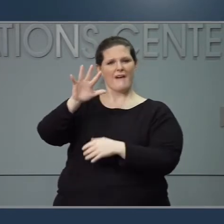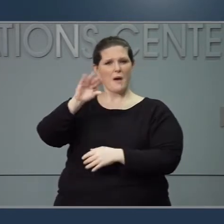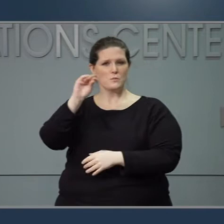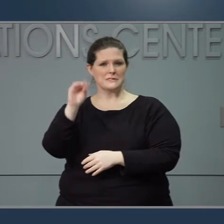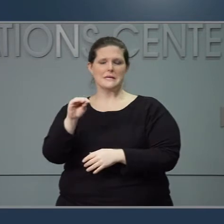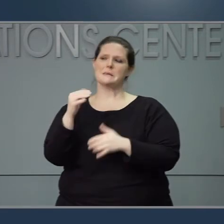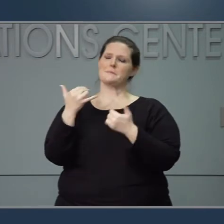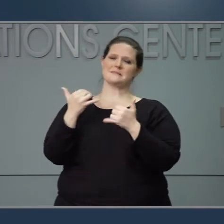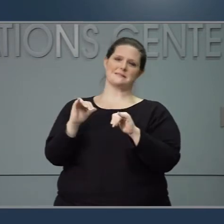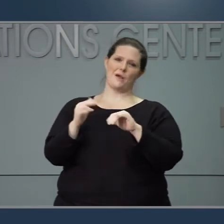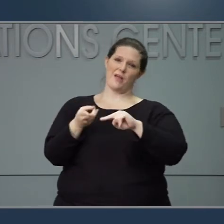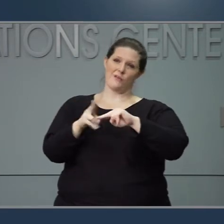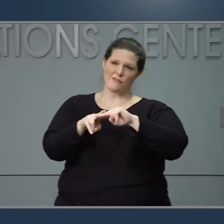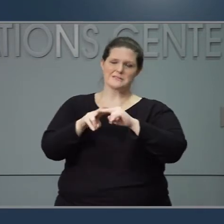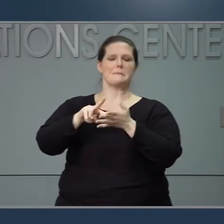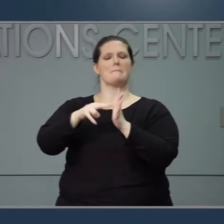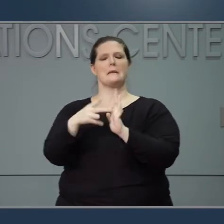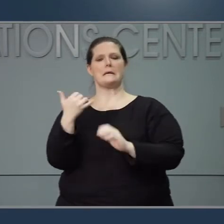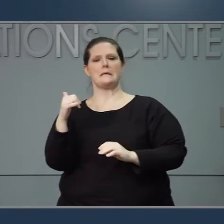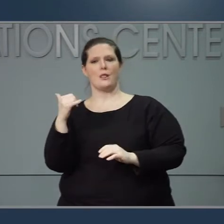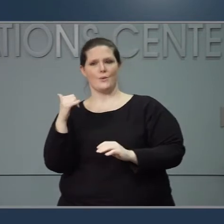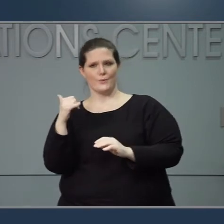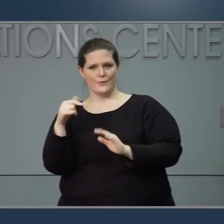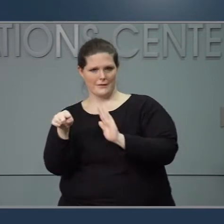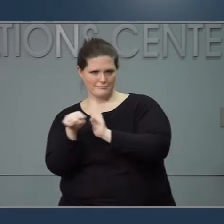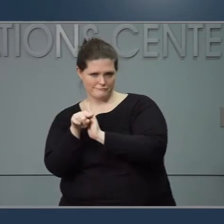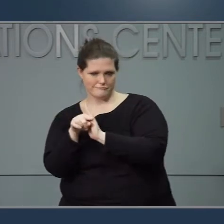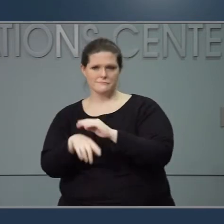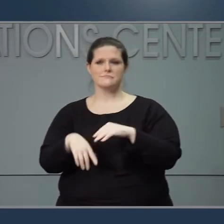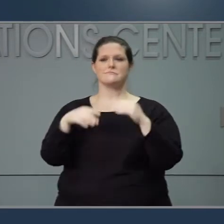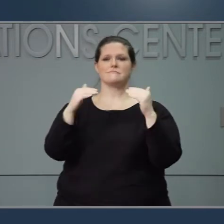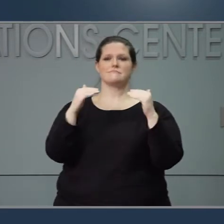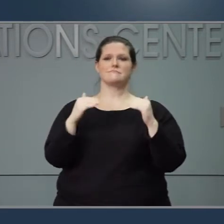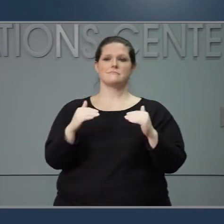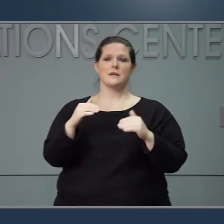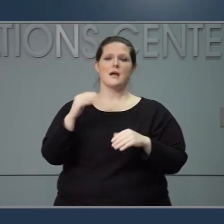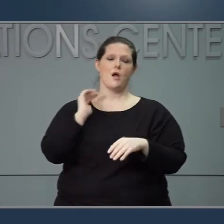TENDRÍAMOS LA MITAD DE LAS DE QUE HAY DOS COSAS, PROTEGER A